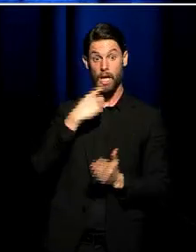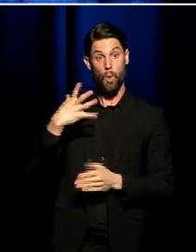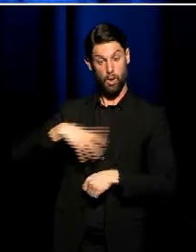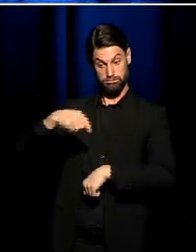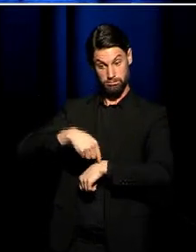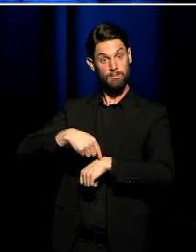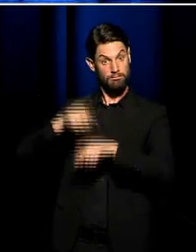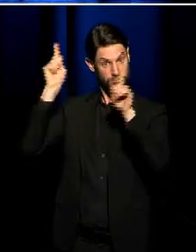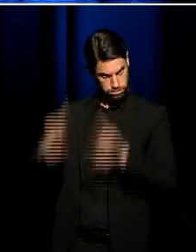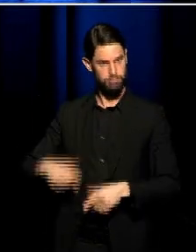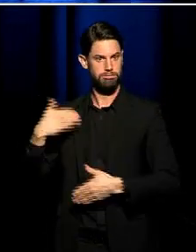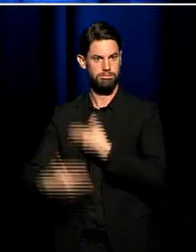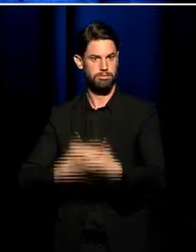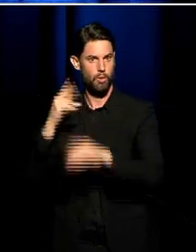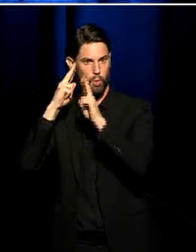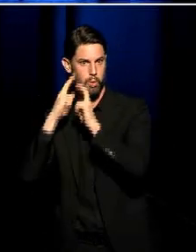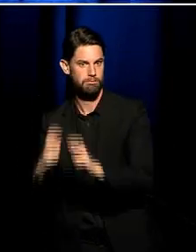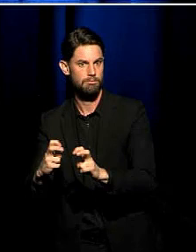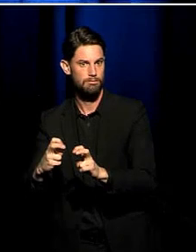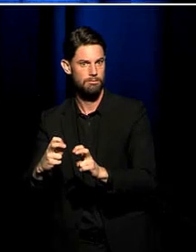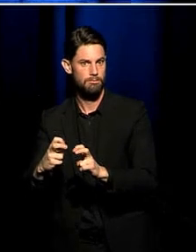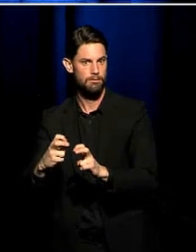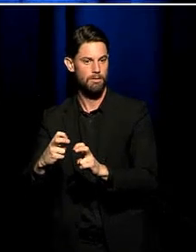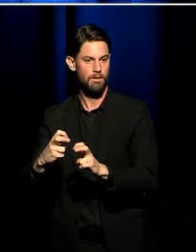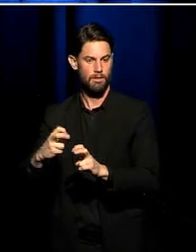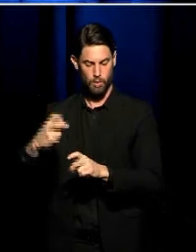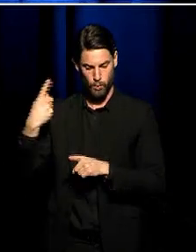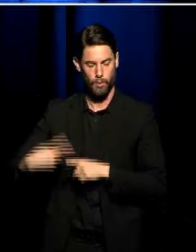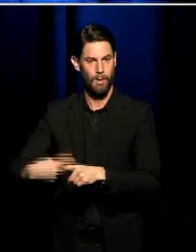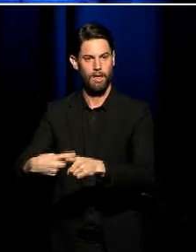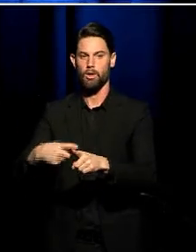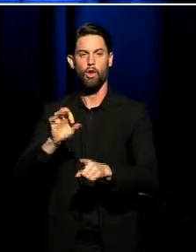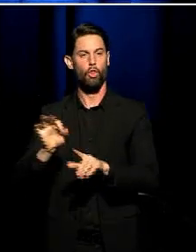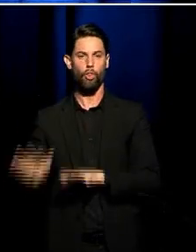to make your inquiry as expeditiously as possible, and require you to submit